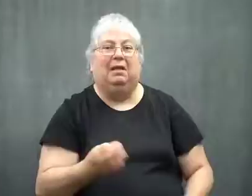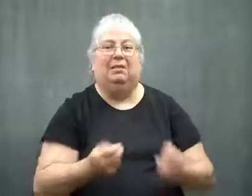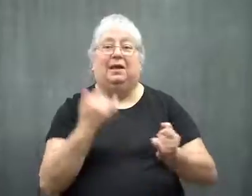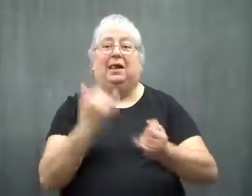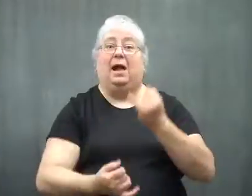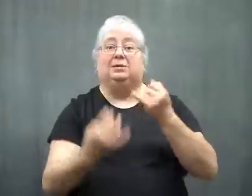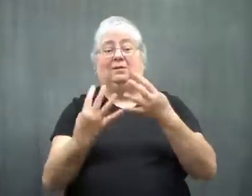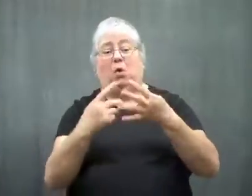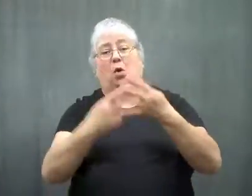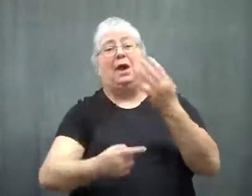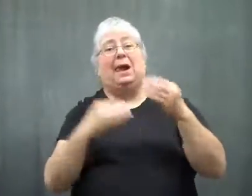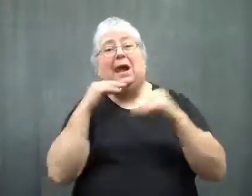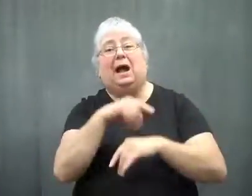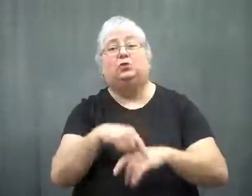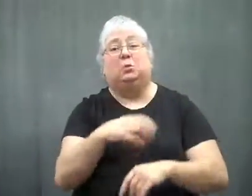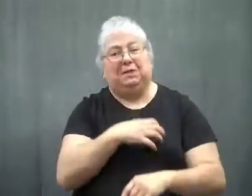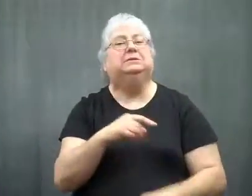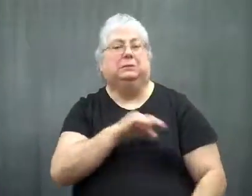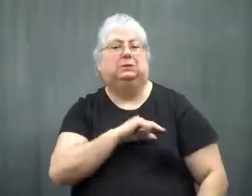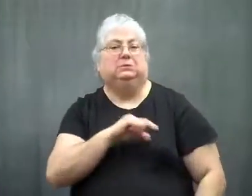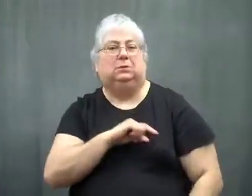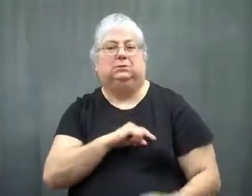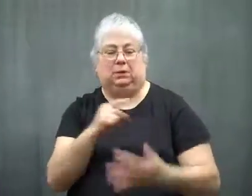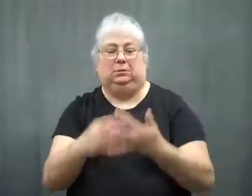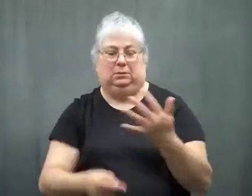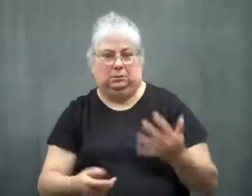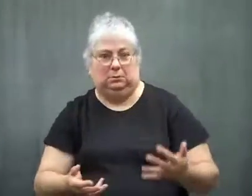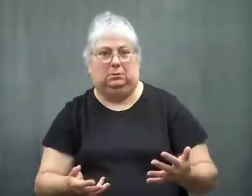She was found guilty on the four counts of lying to the police.